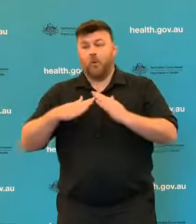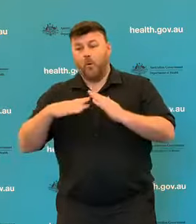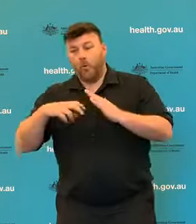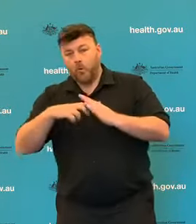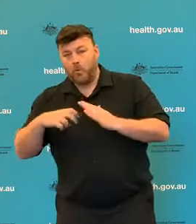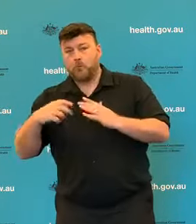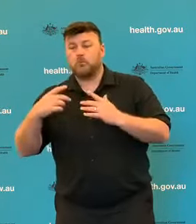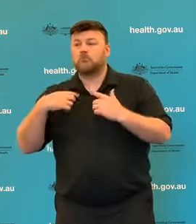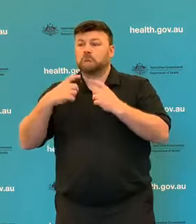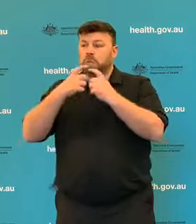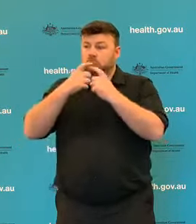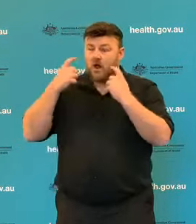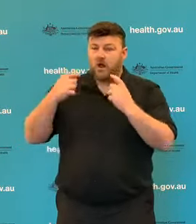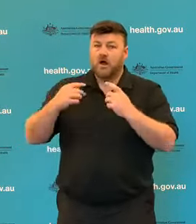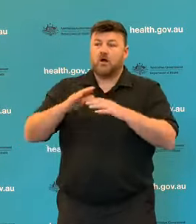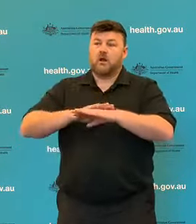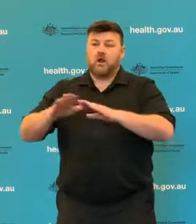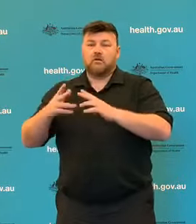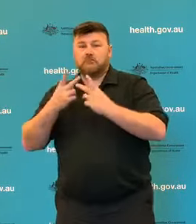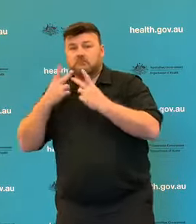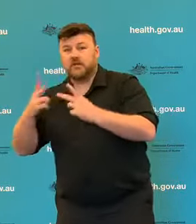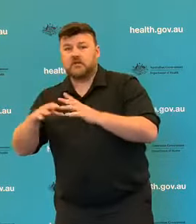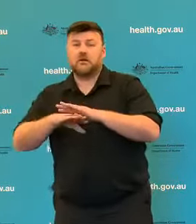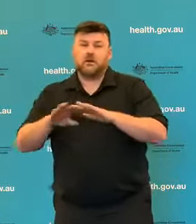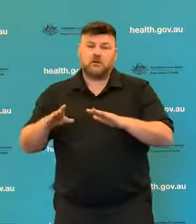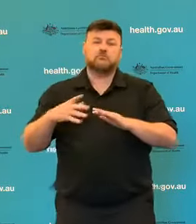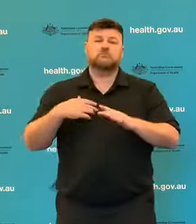and especially by the people of Melbourne and Victoria.